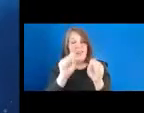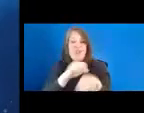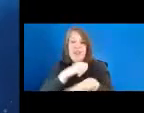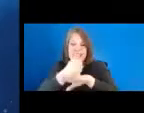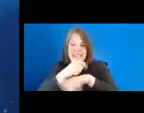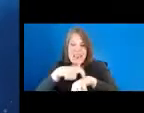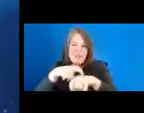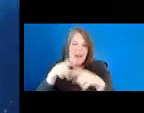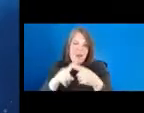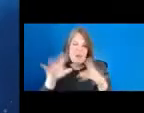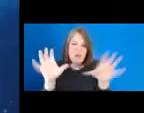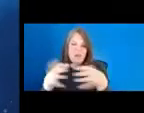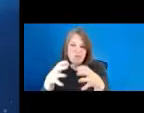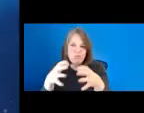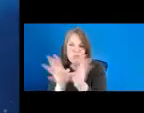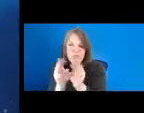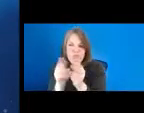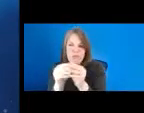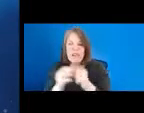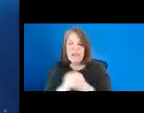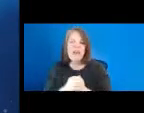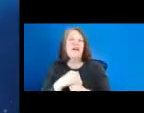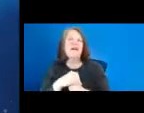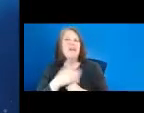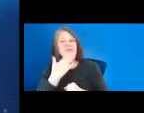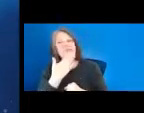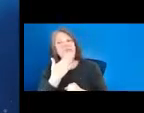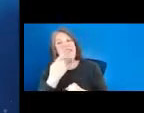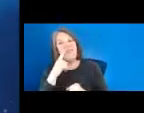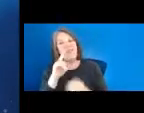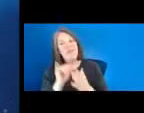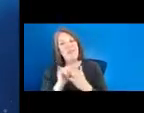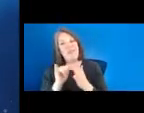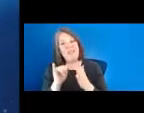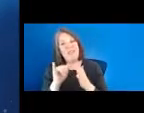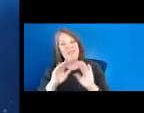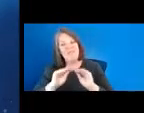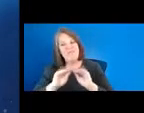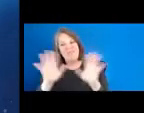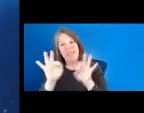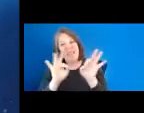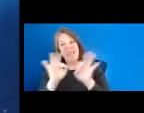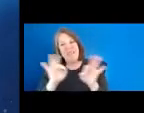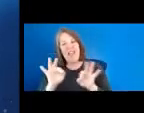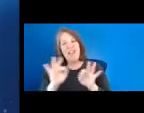16:25:47 >> RICK PEDOLSKY: Great, thank you for that clarification, Felice. It is an